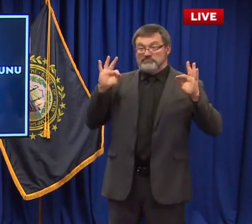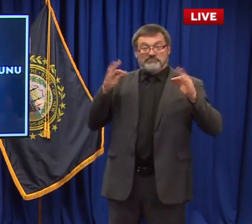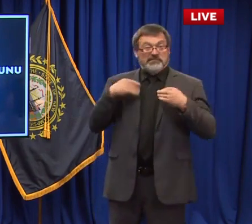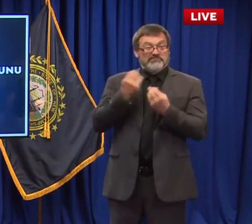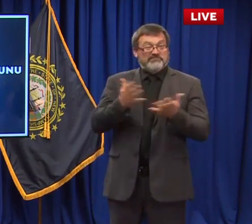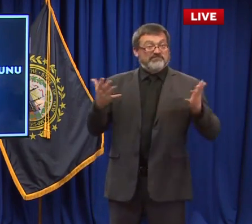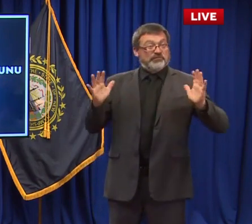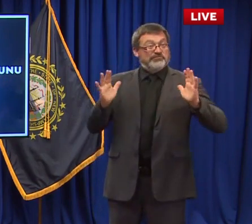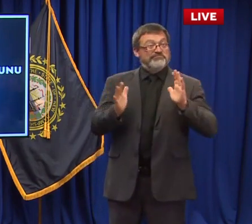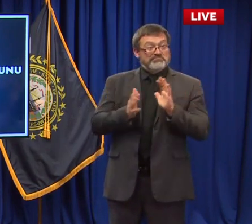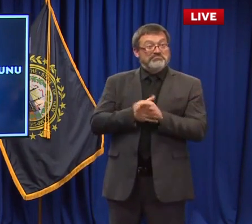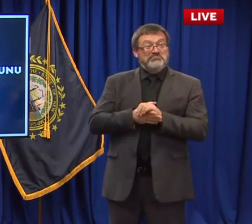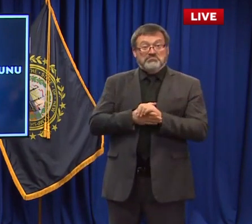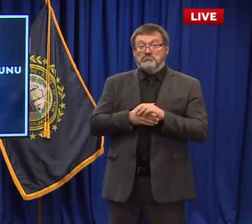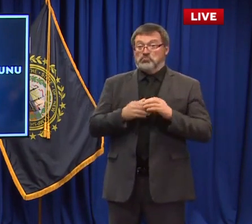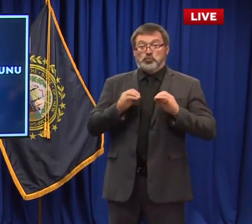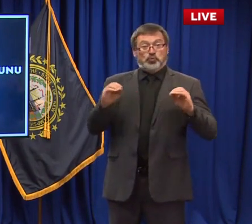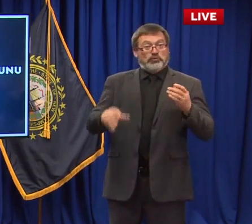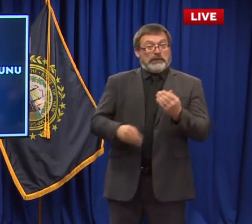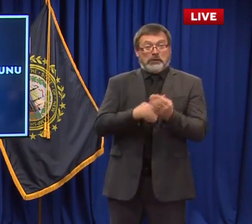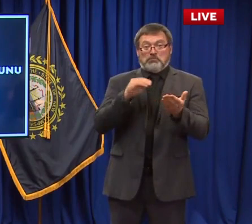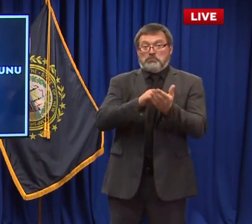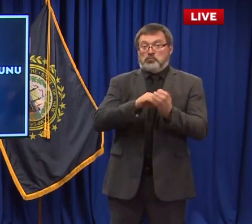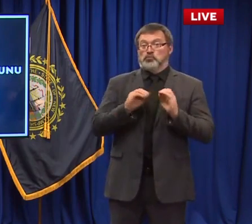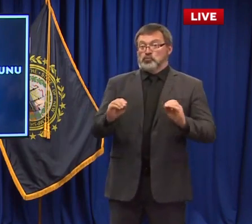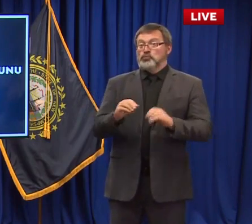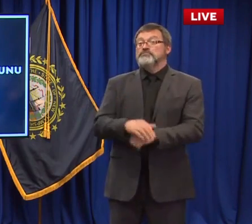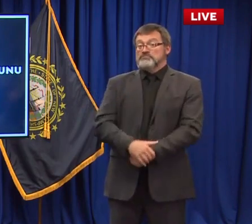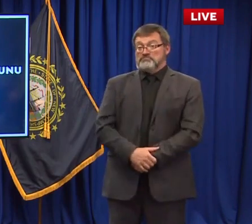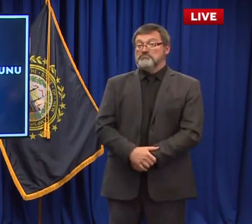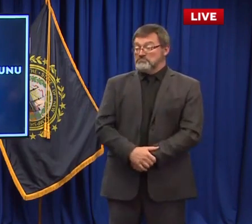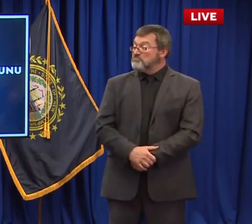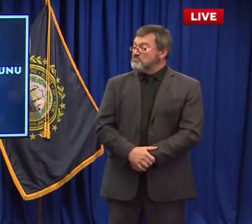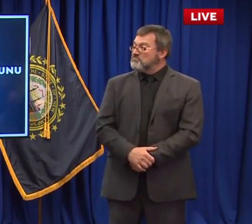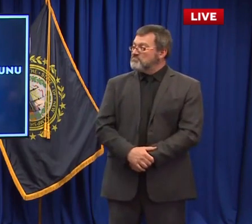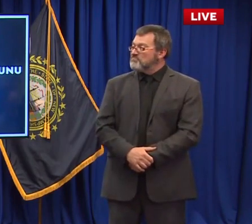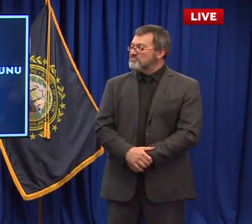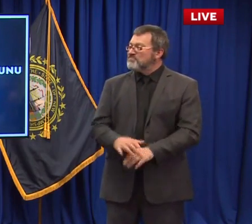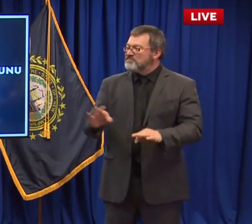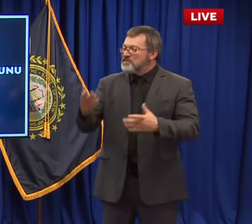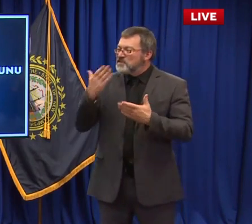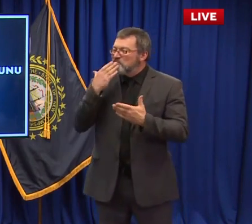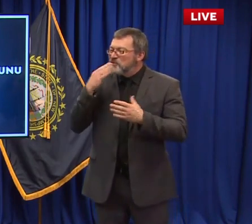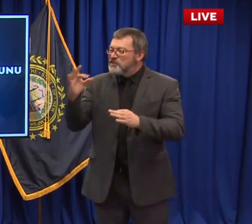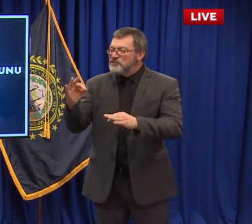WE HAVE NO NEW OUTBREAKS TO ADD TO OUR LIST. THANK YOU.